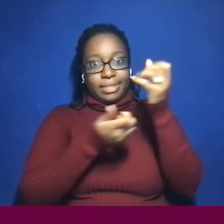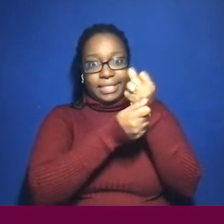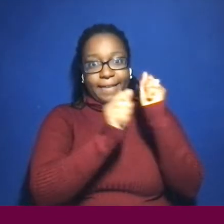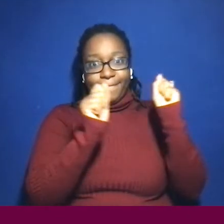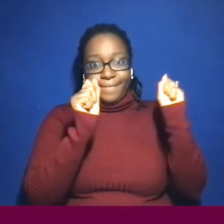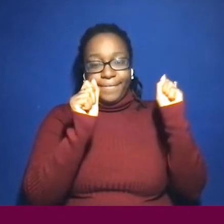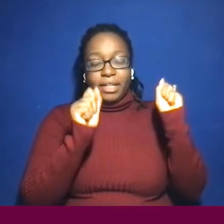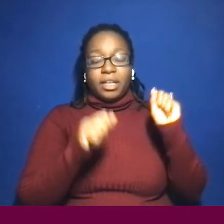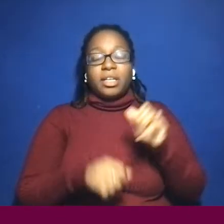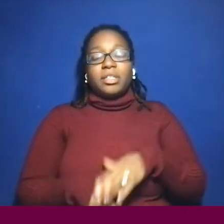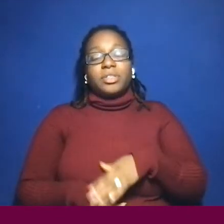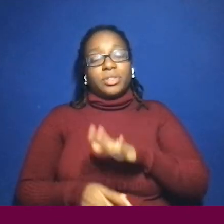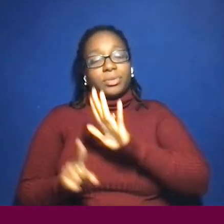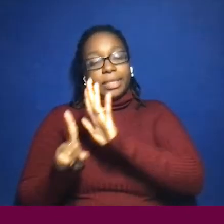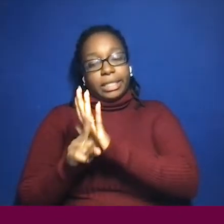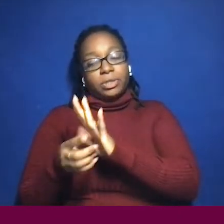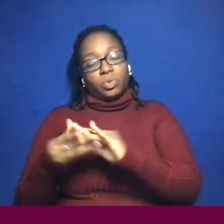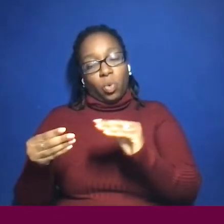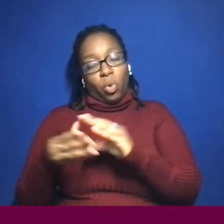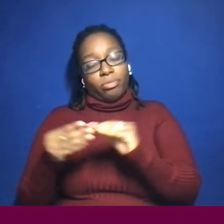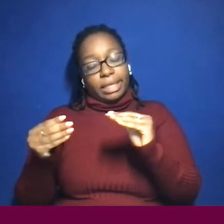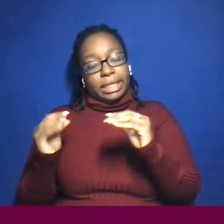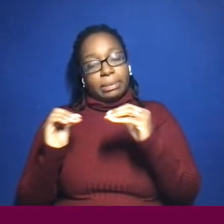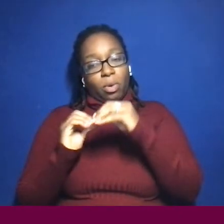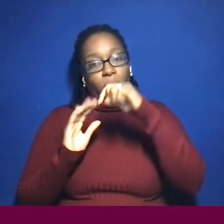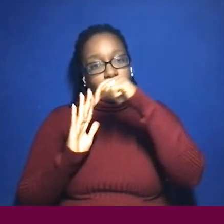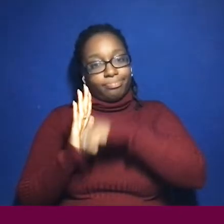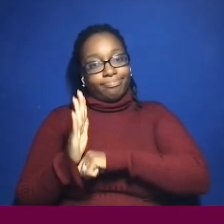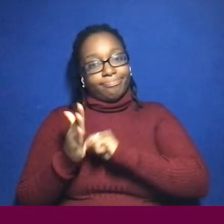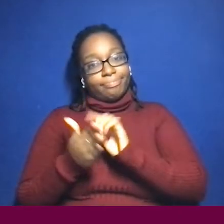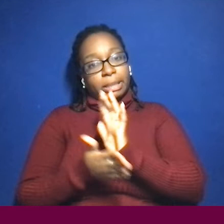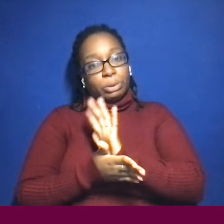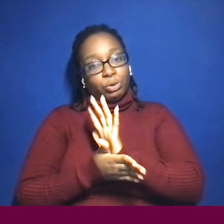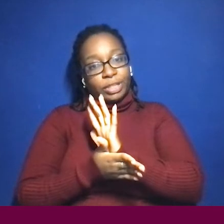his story is told in more depth in the series and in the book.